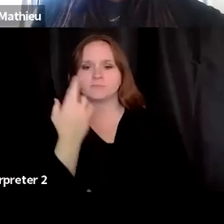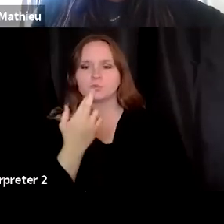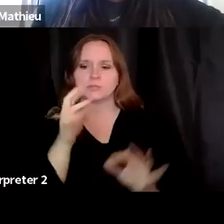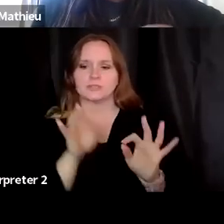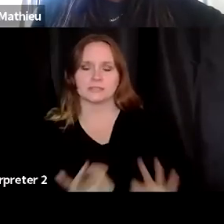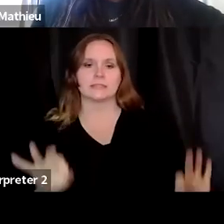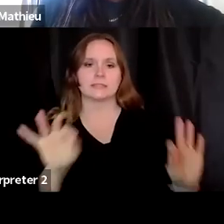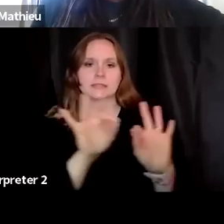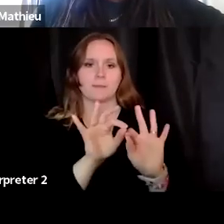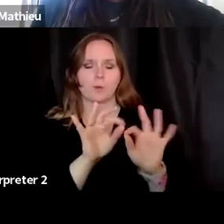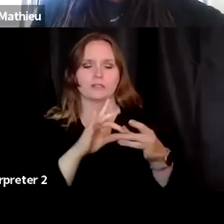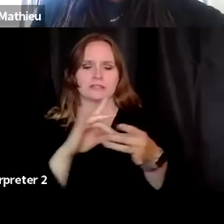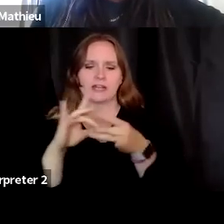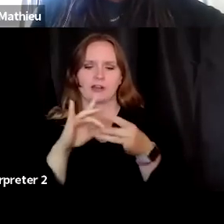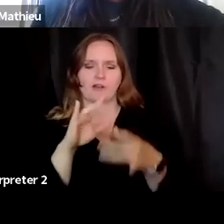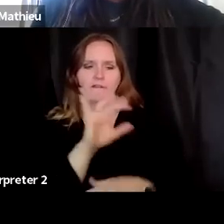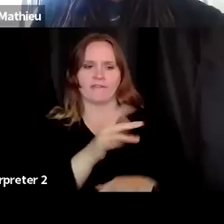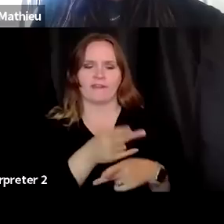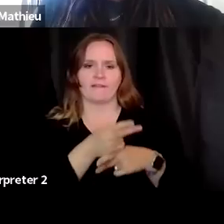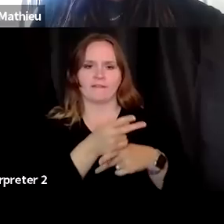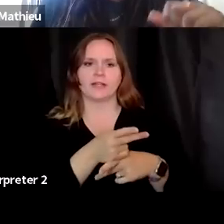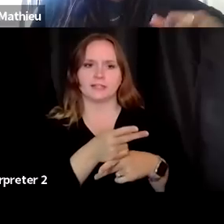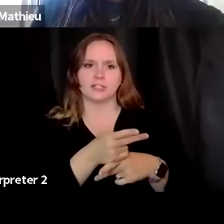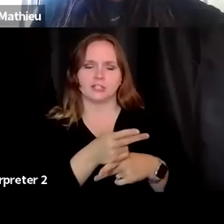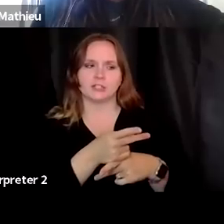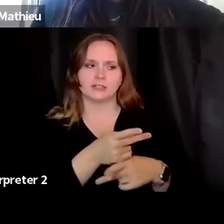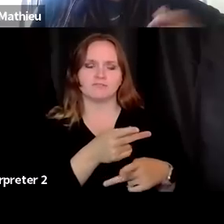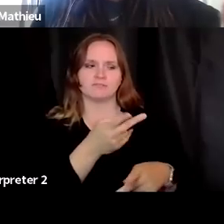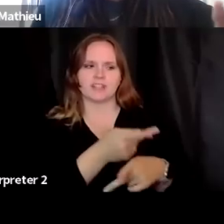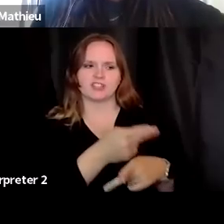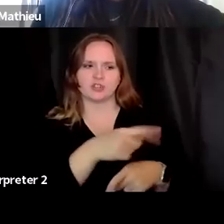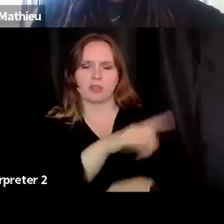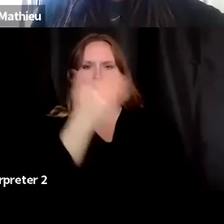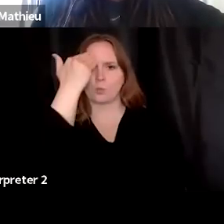and make sure that they're aware of this. 'Cause no one wants to hear, knock from the animal service